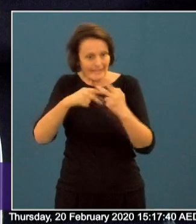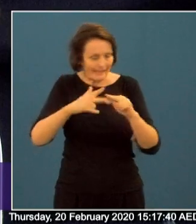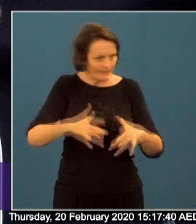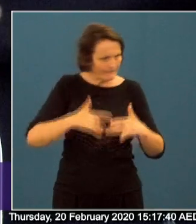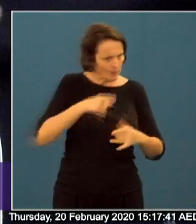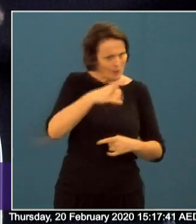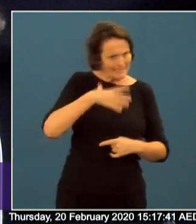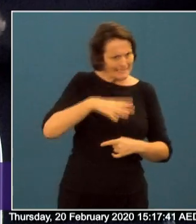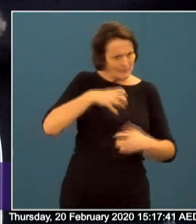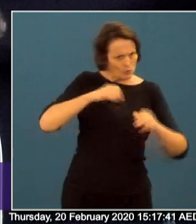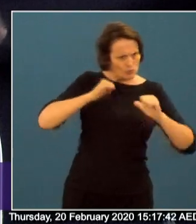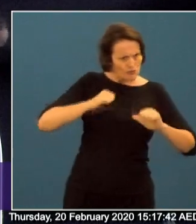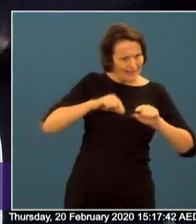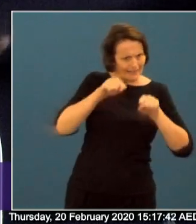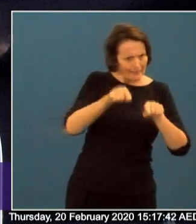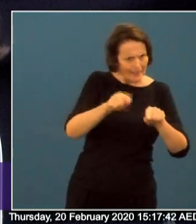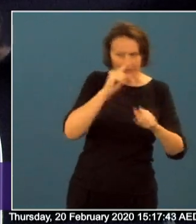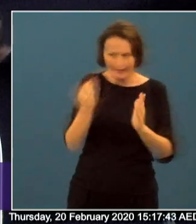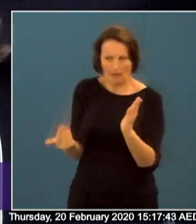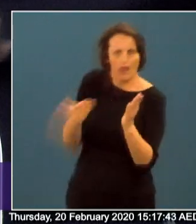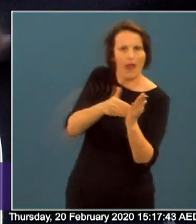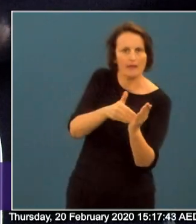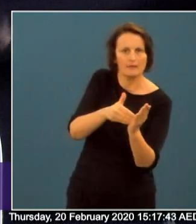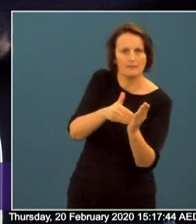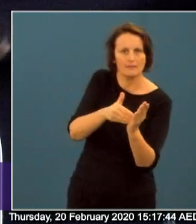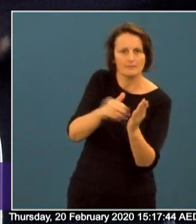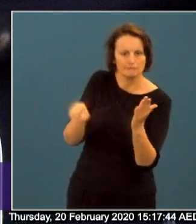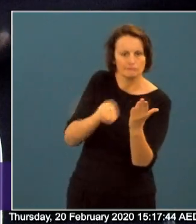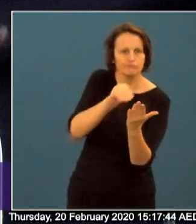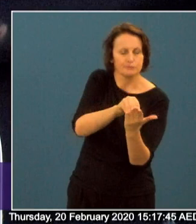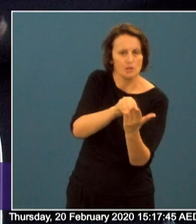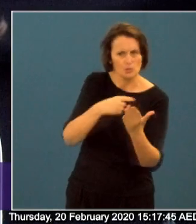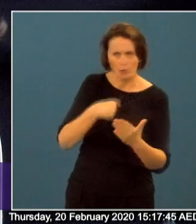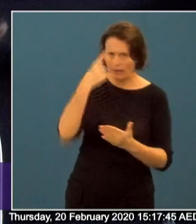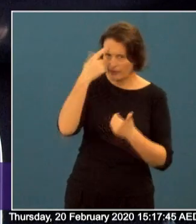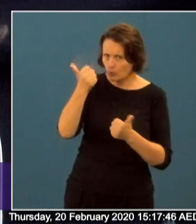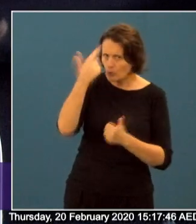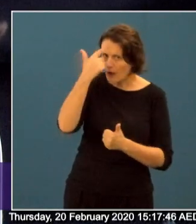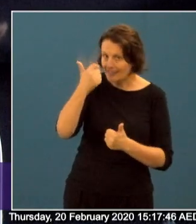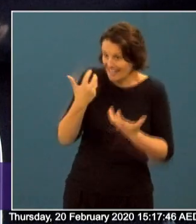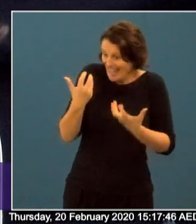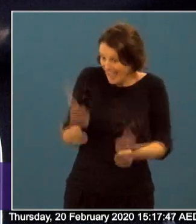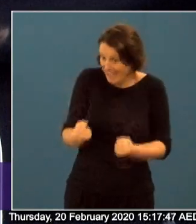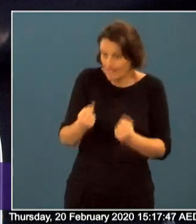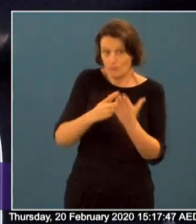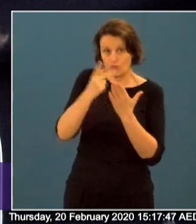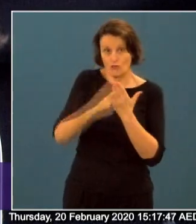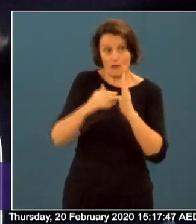And I would contend that type we can maximise the opportunities from existing program and existing mechanisms